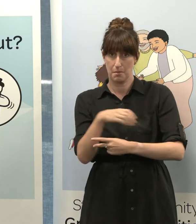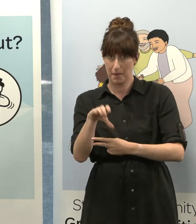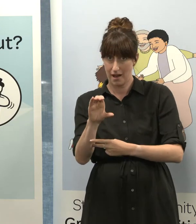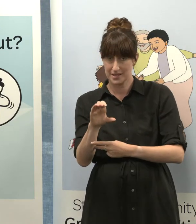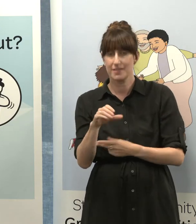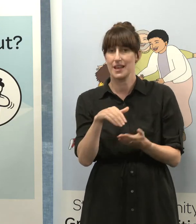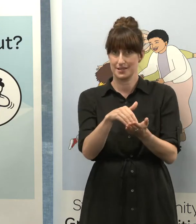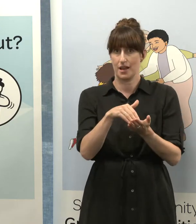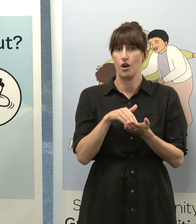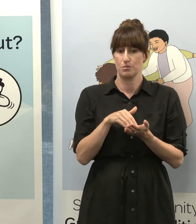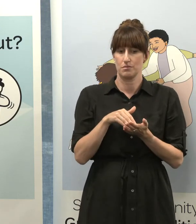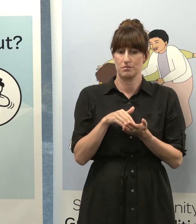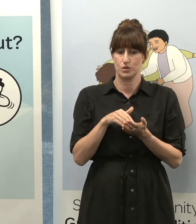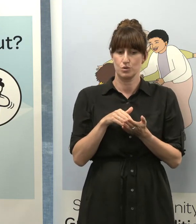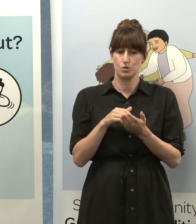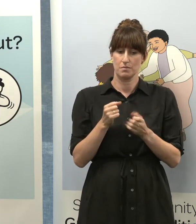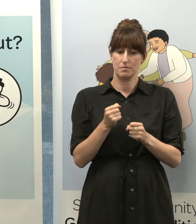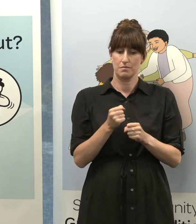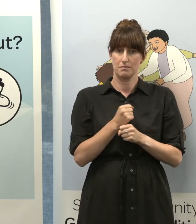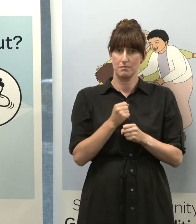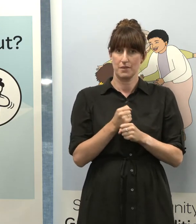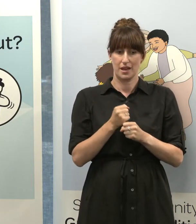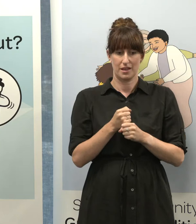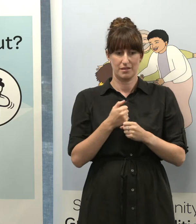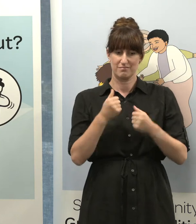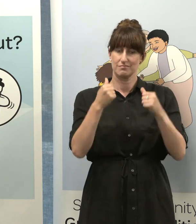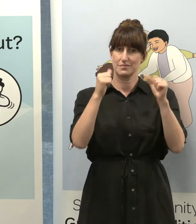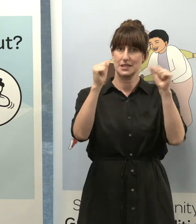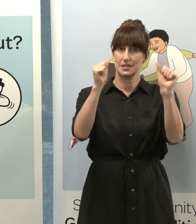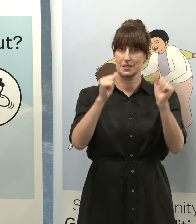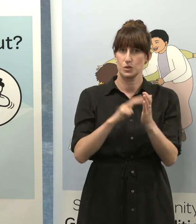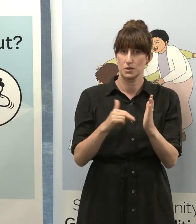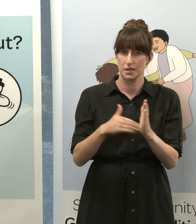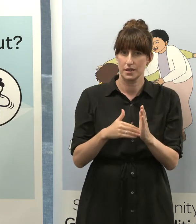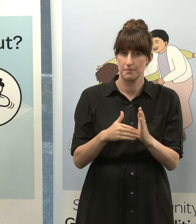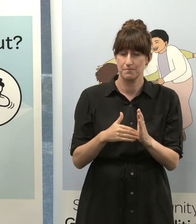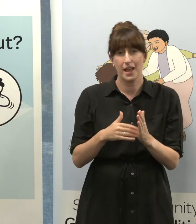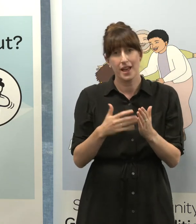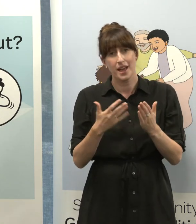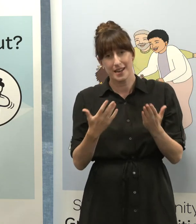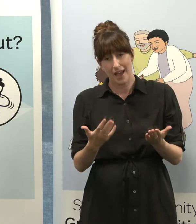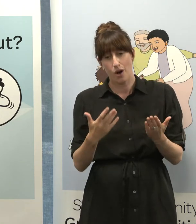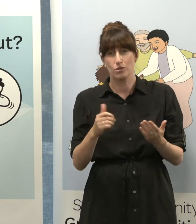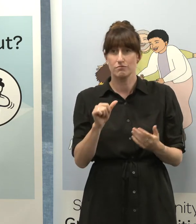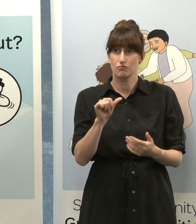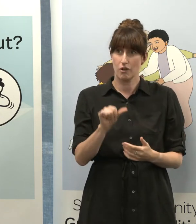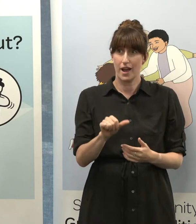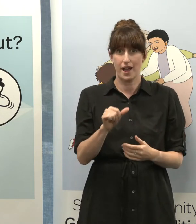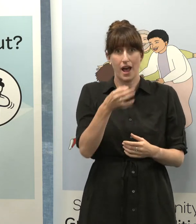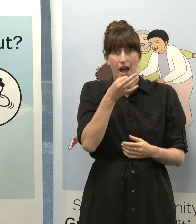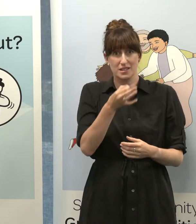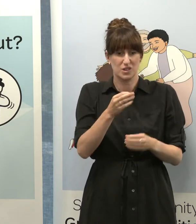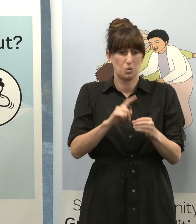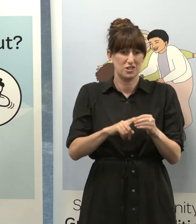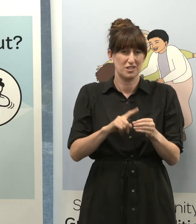played a role in helping us get that high vaccination rate.